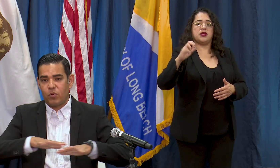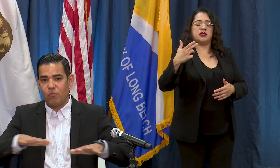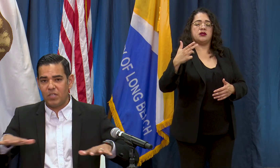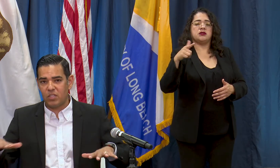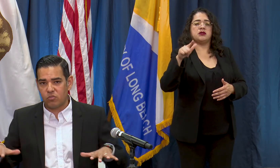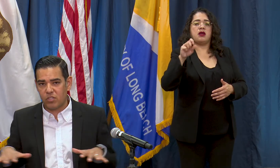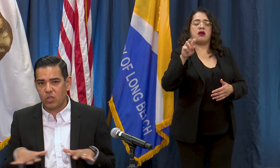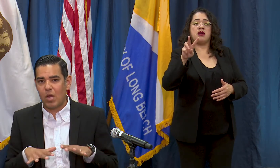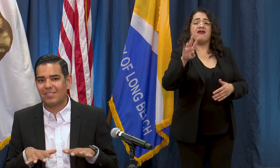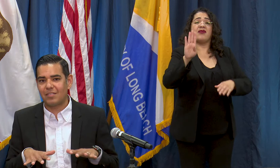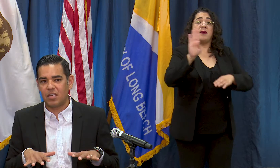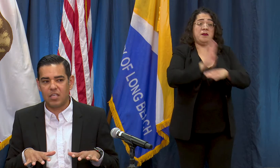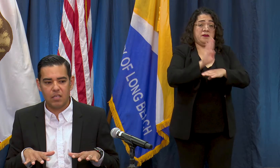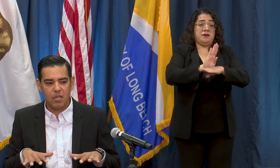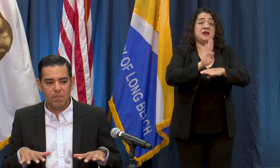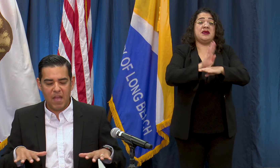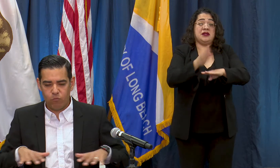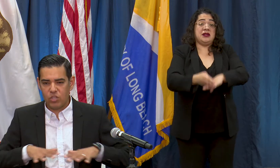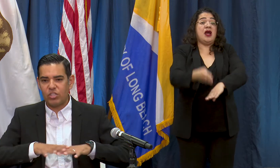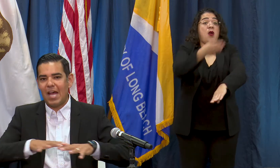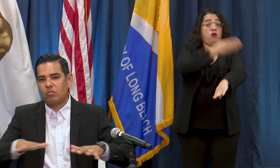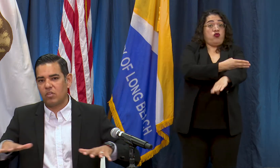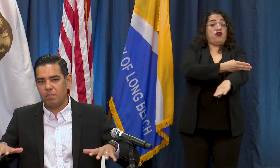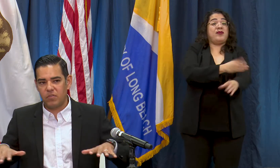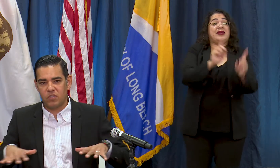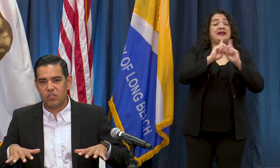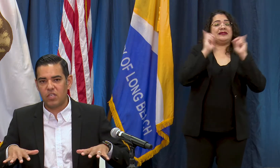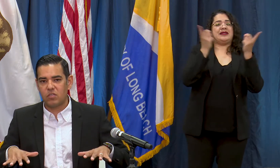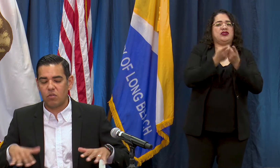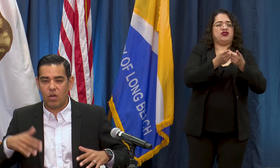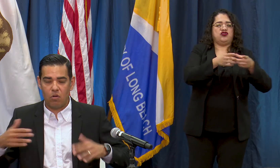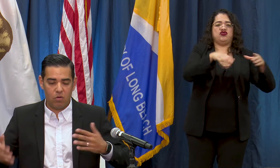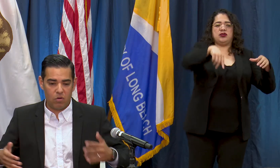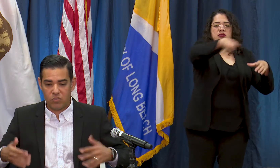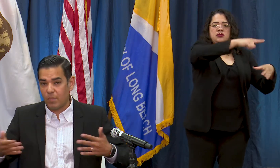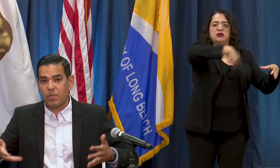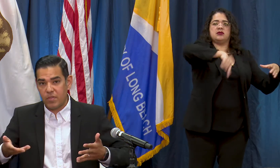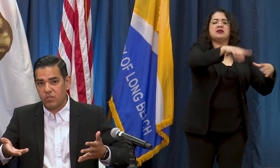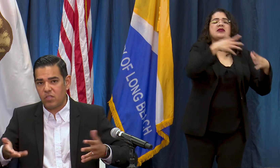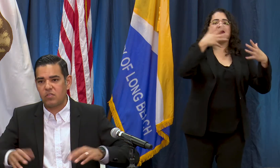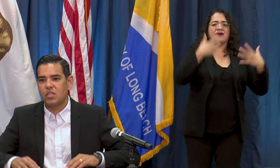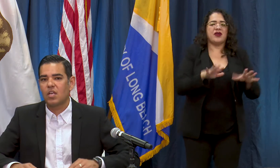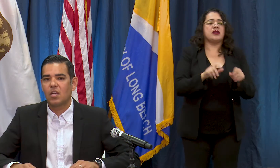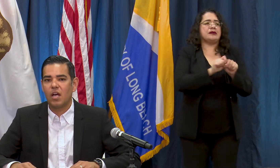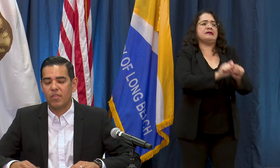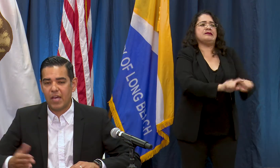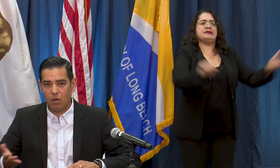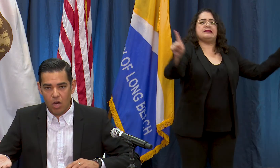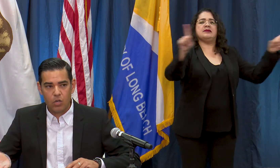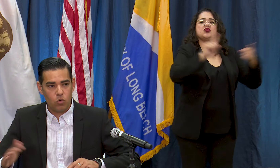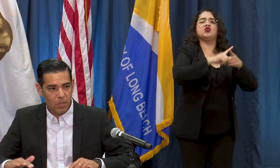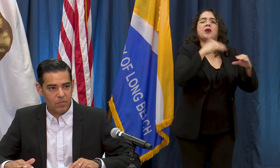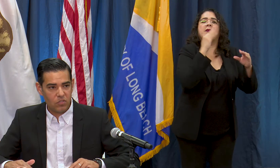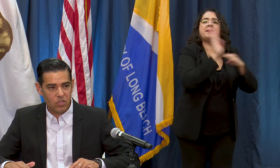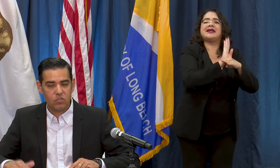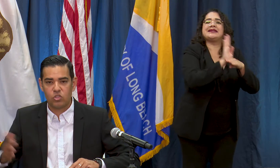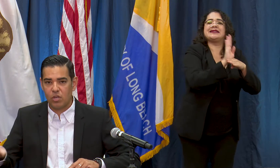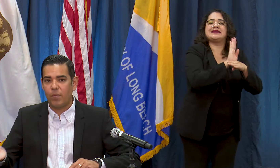Districts across the city have reached out to the businesses or some of the businesses that our grooming businesses to jump